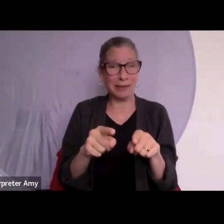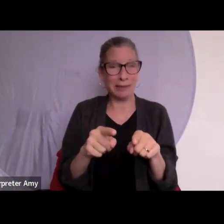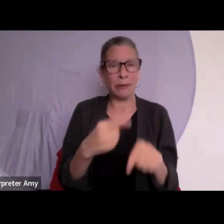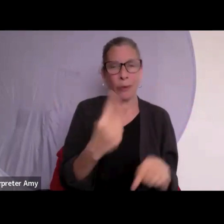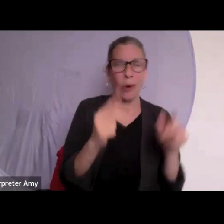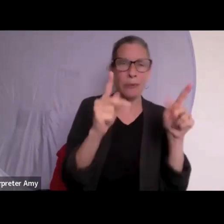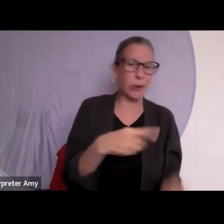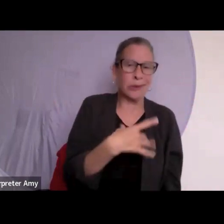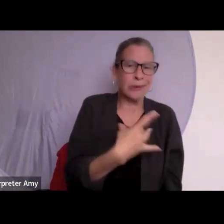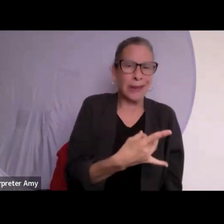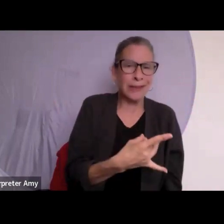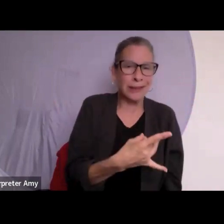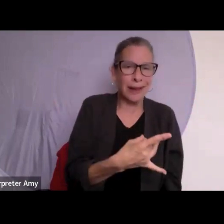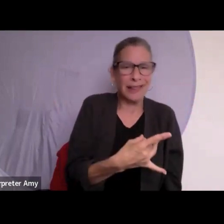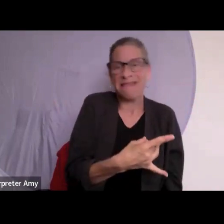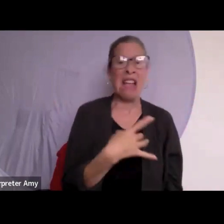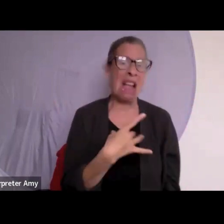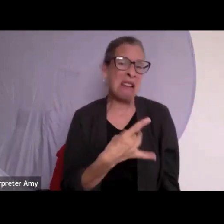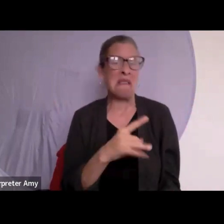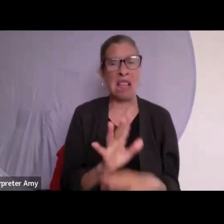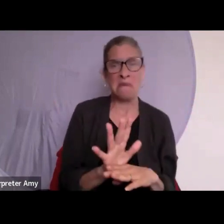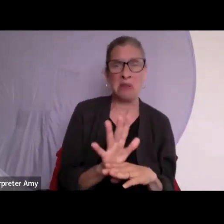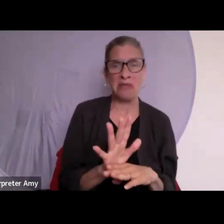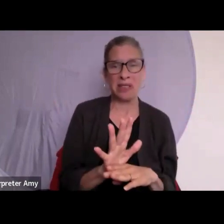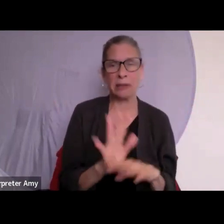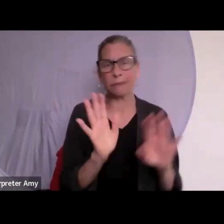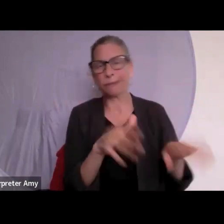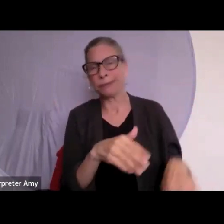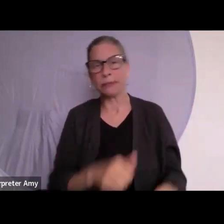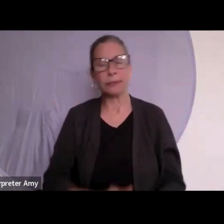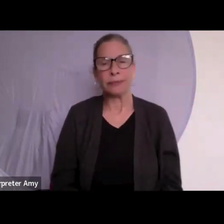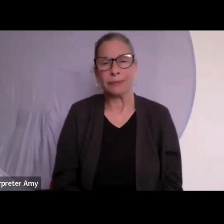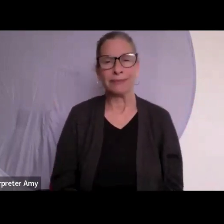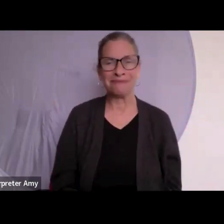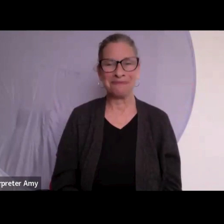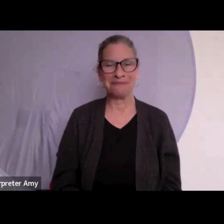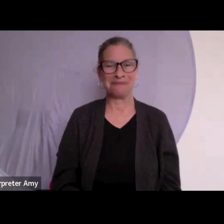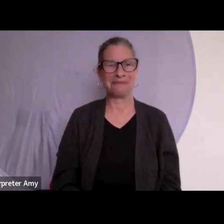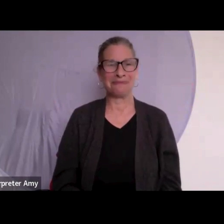who doesn't, like "I don't like movies". I don't know, then I